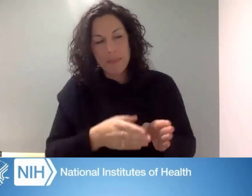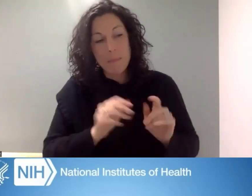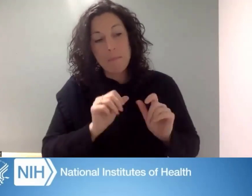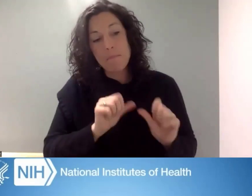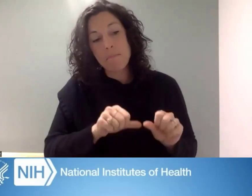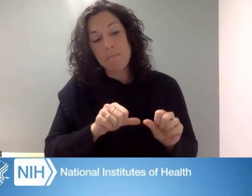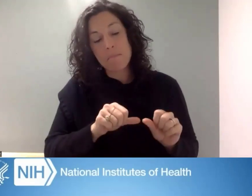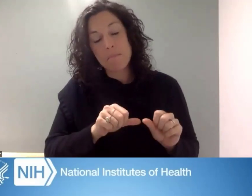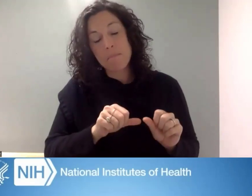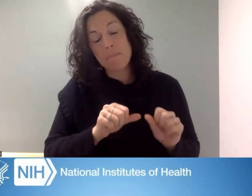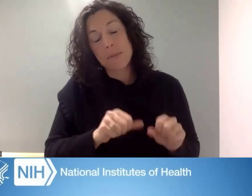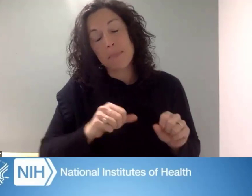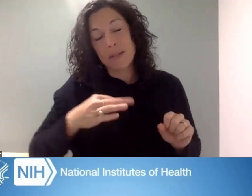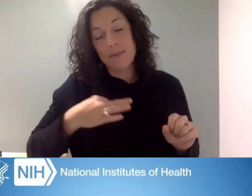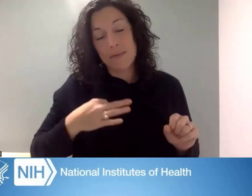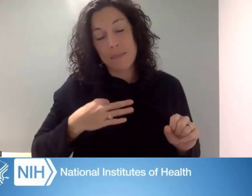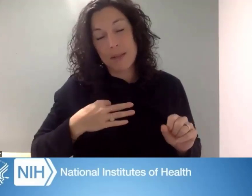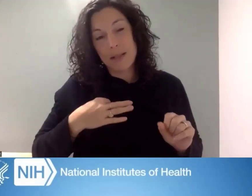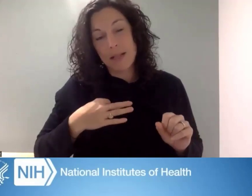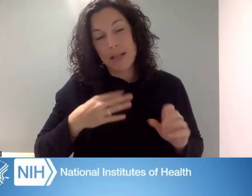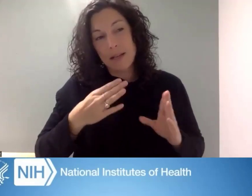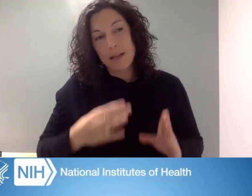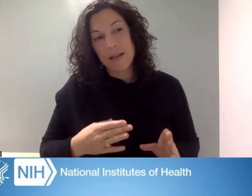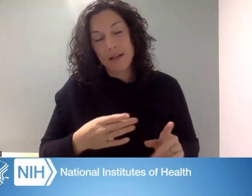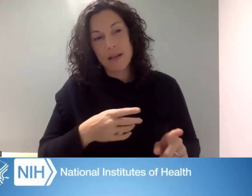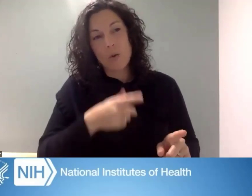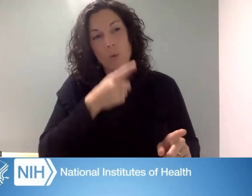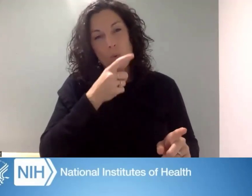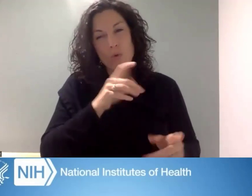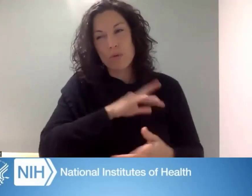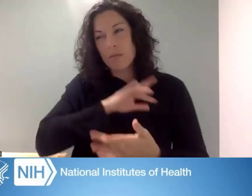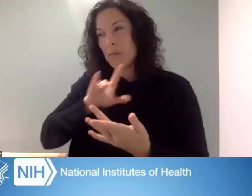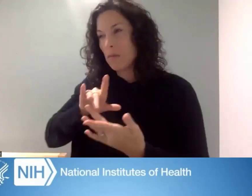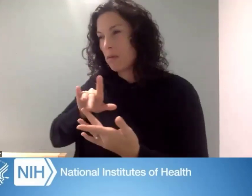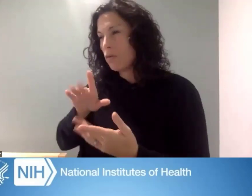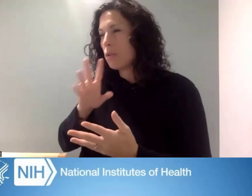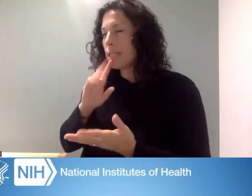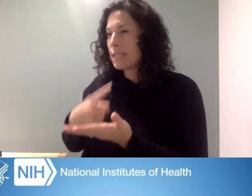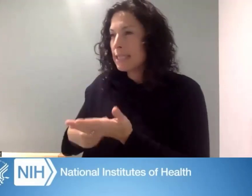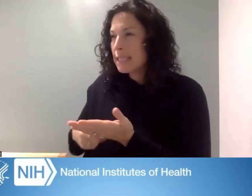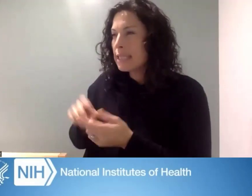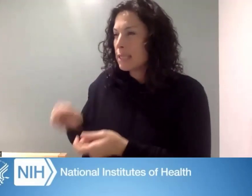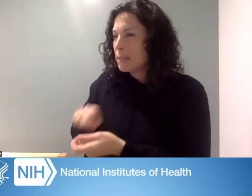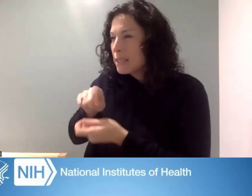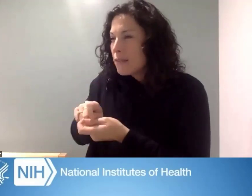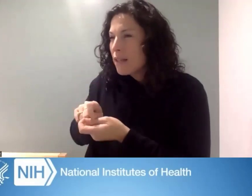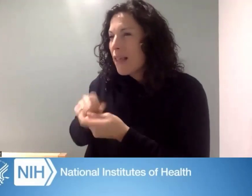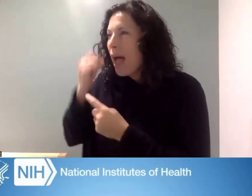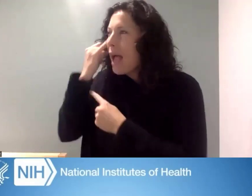reach out to to sort of really talk through the specifics related to the ideas that they're having